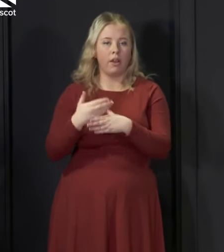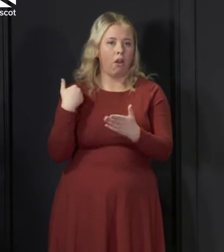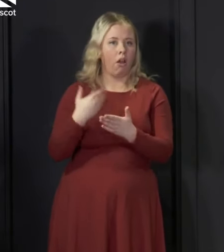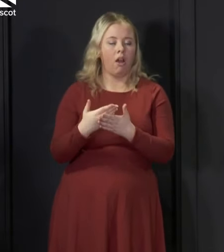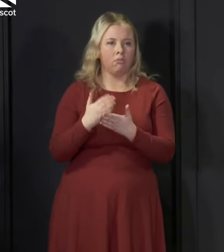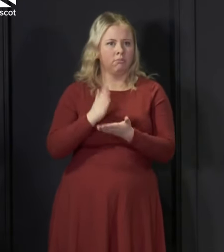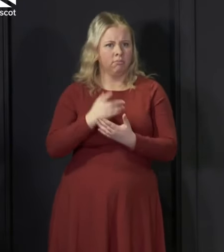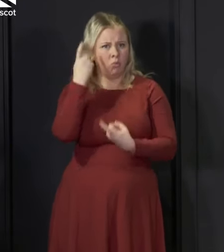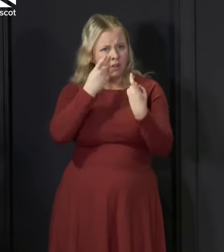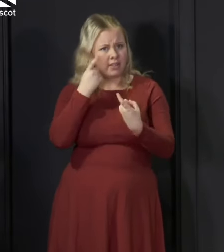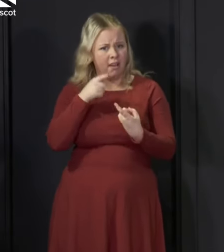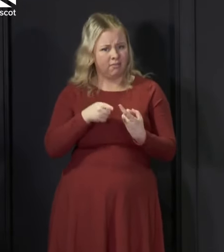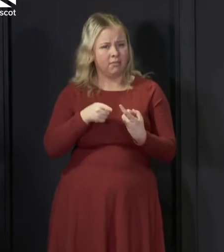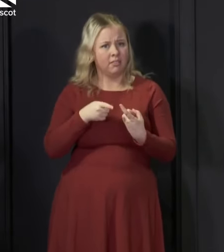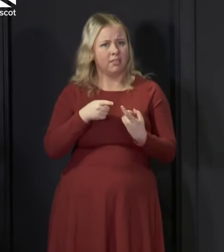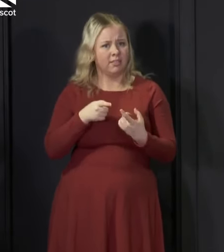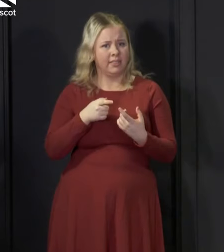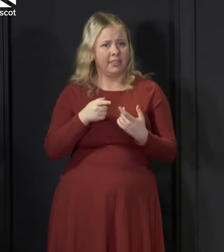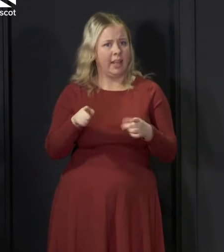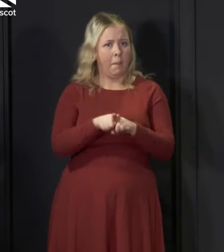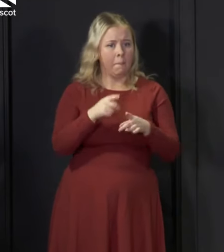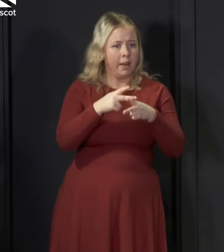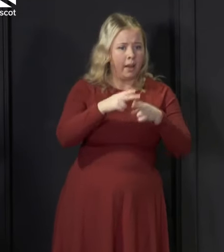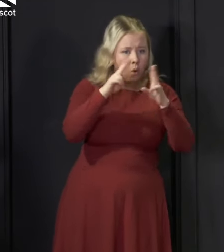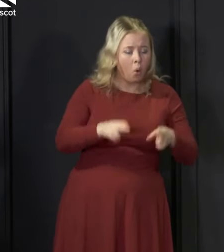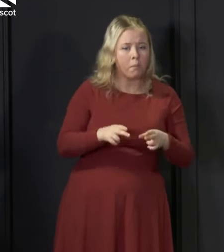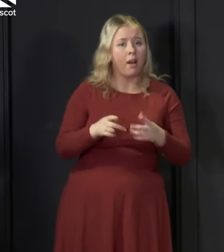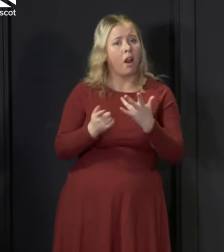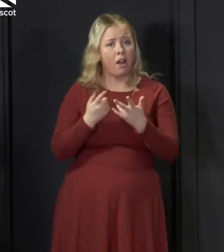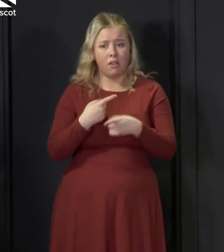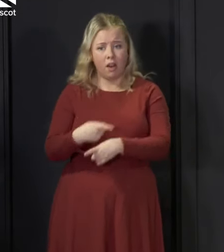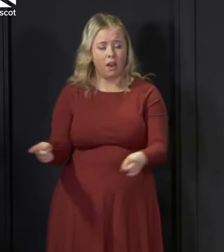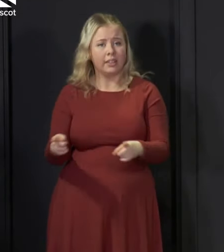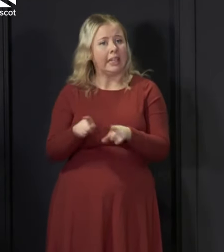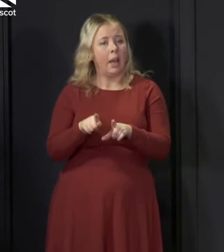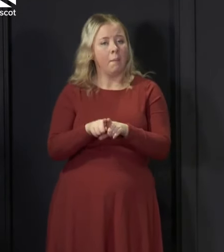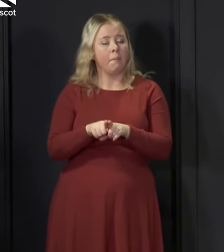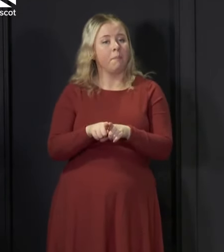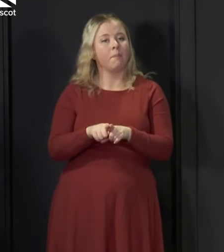to care homes, as well everything else. I'm not going to, just as I cautioned the moment